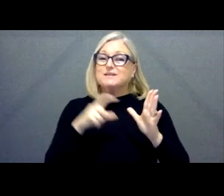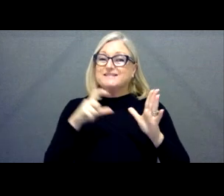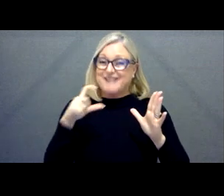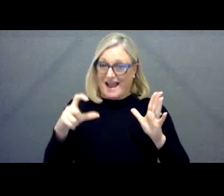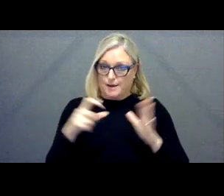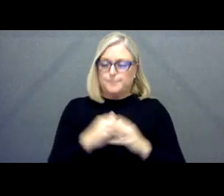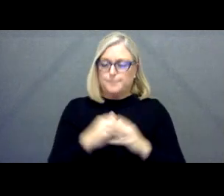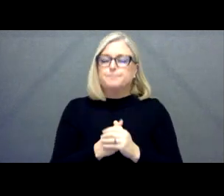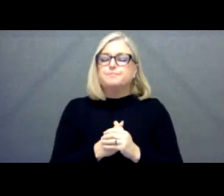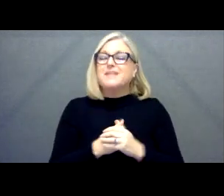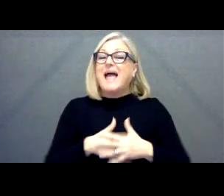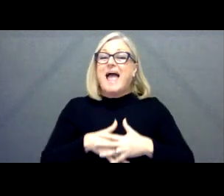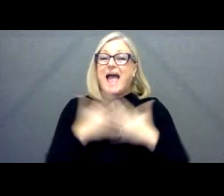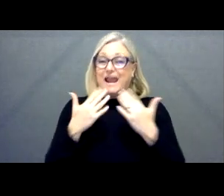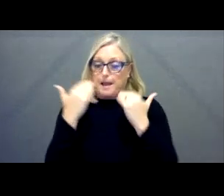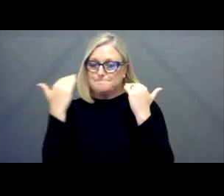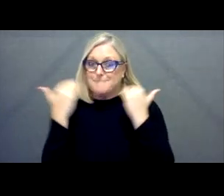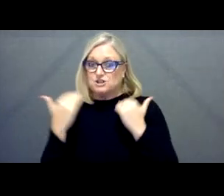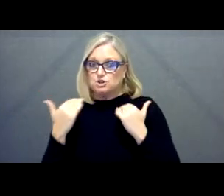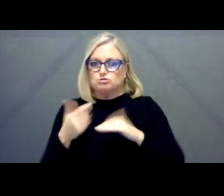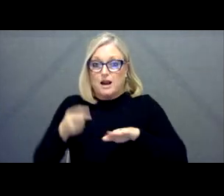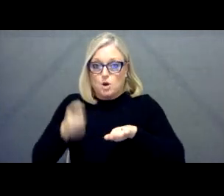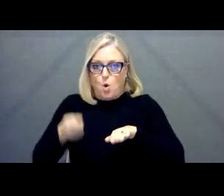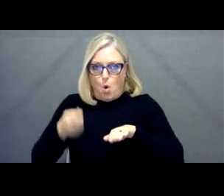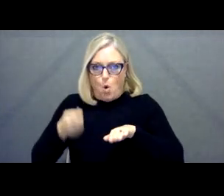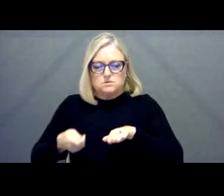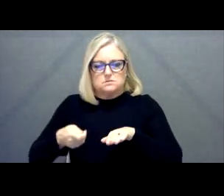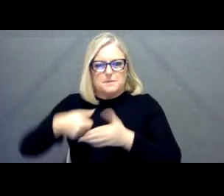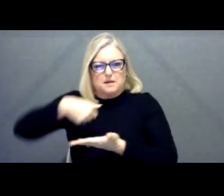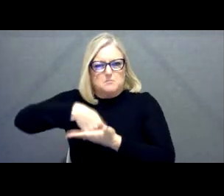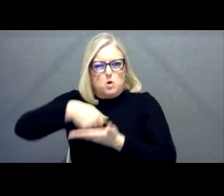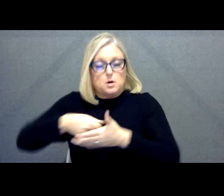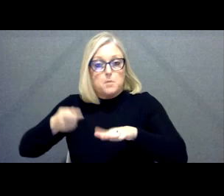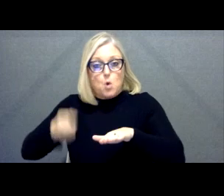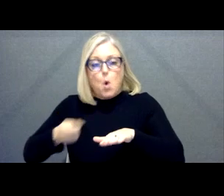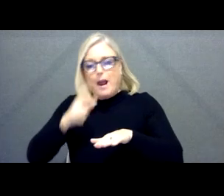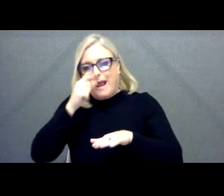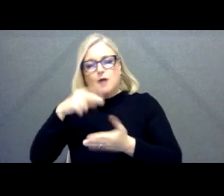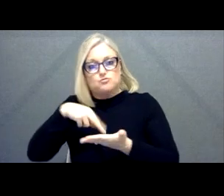refer to the Queensland Drug and Alcohol Court and that really means obviously some people might say